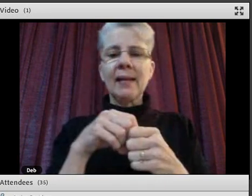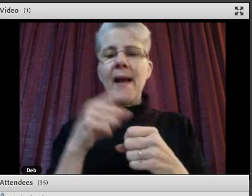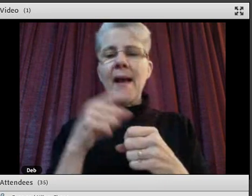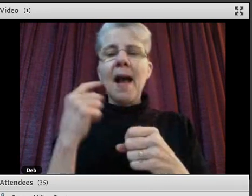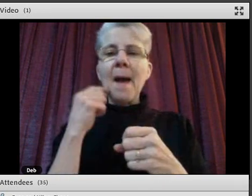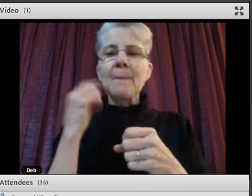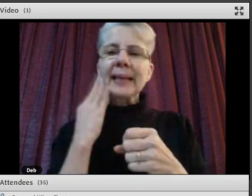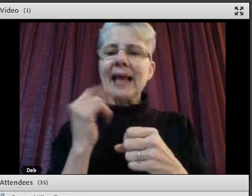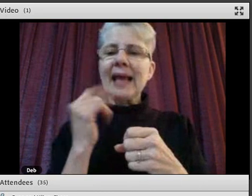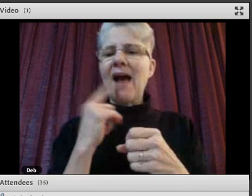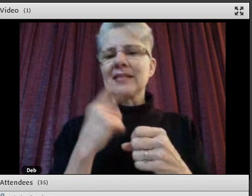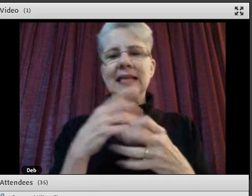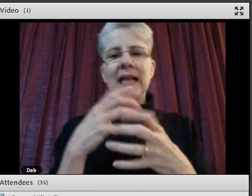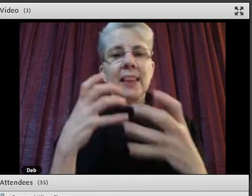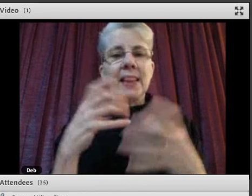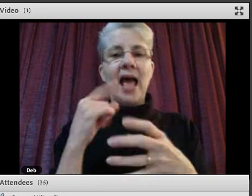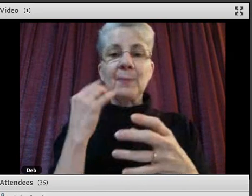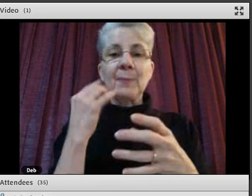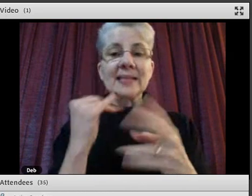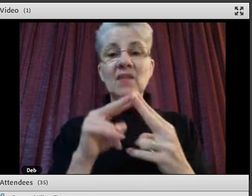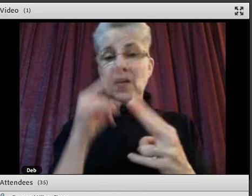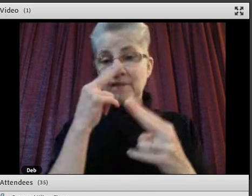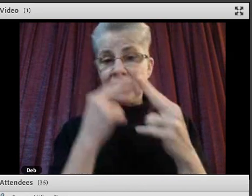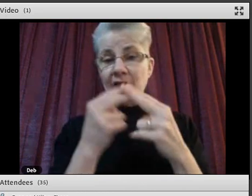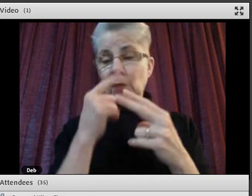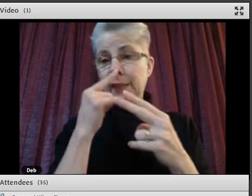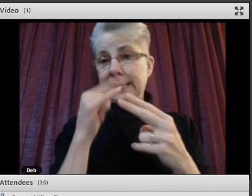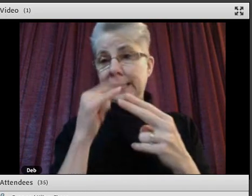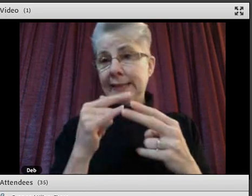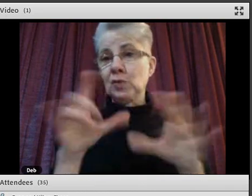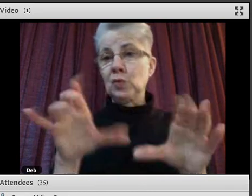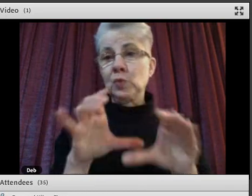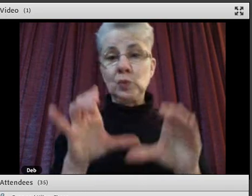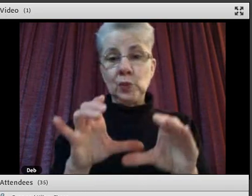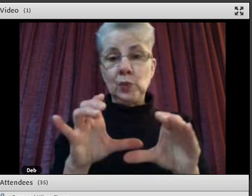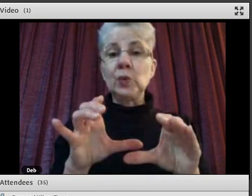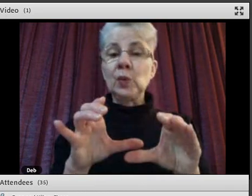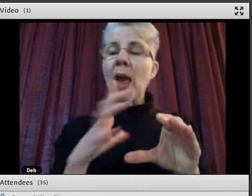You can make it a bee. I've seen tons of these, and they're very fun for the kids.